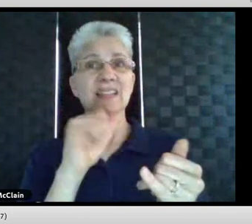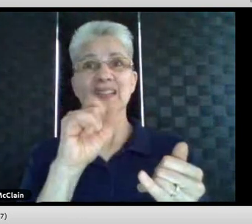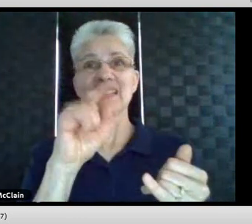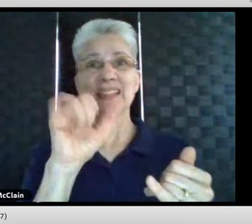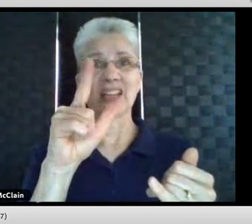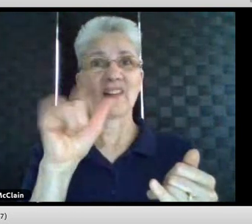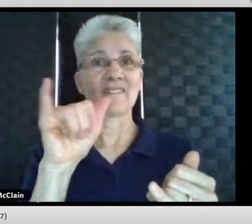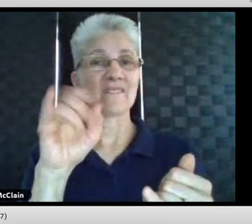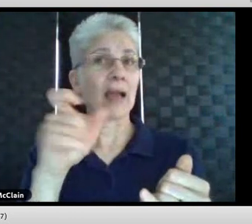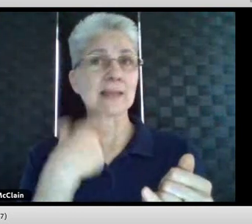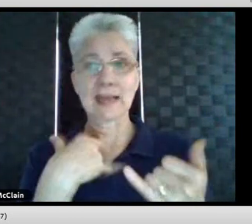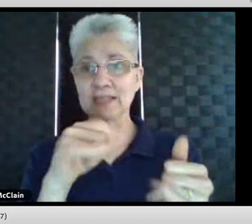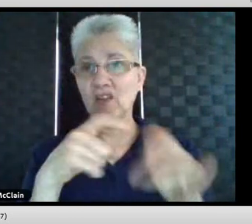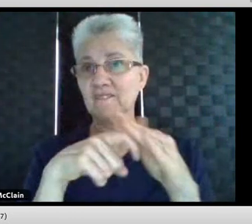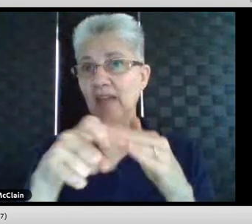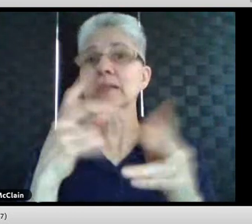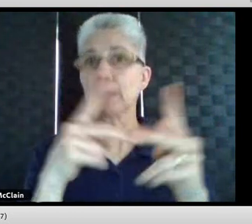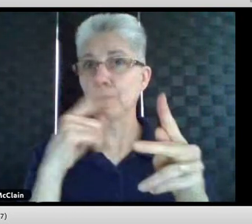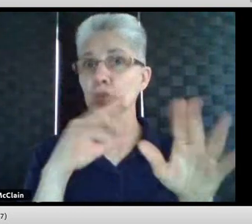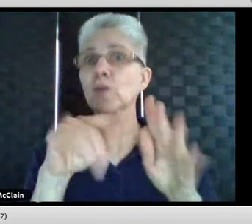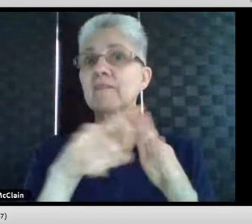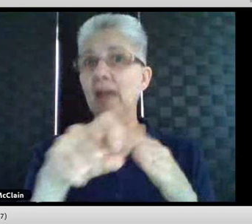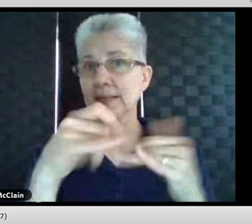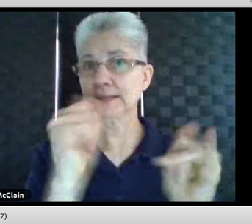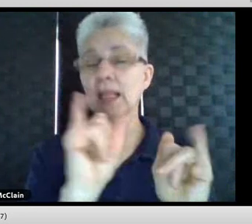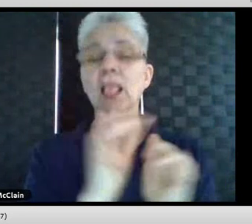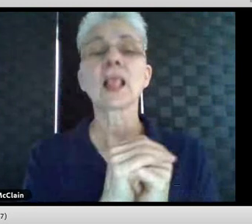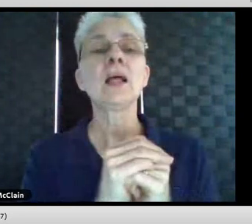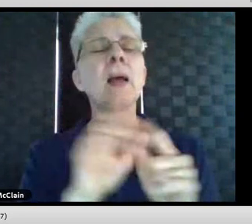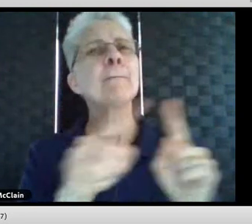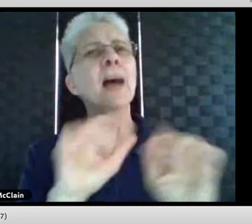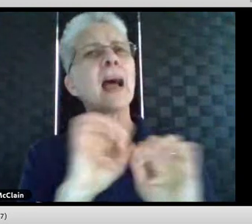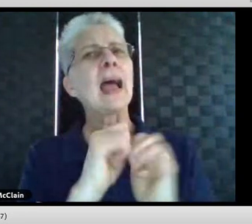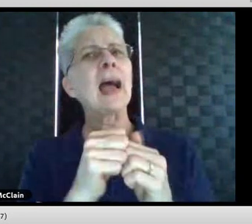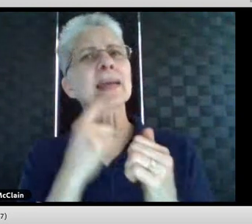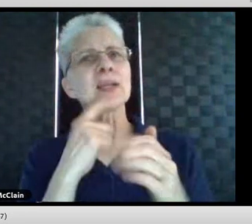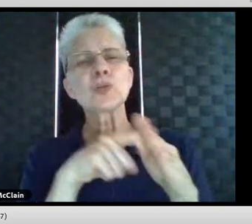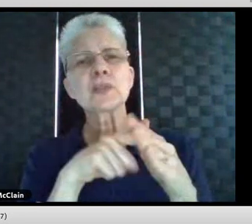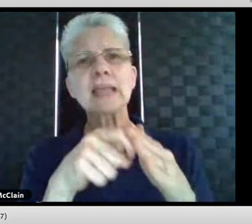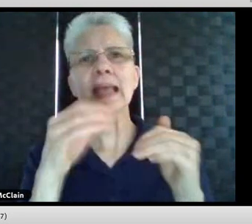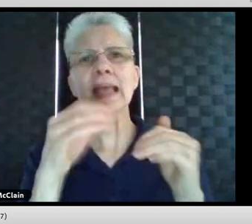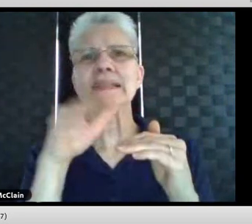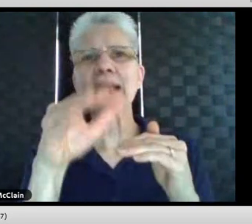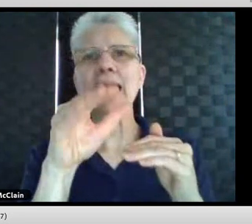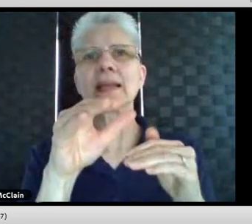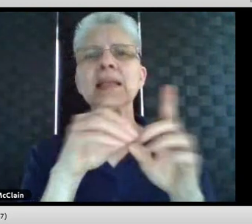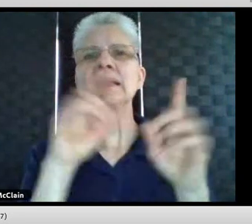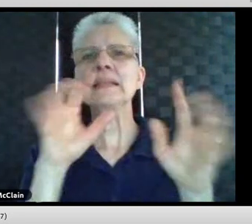There's still people out there that do faxing, but, you know, how can you scan and send a document? Do you have, like, a huge copier?